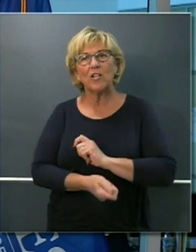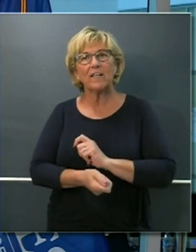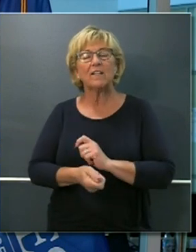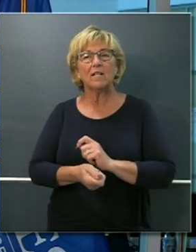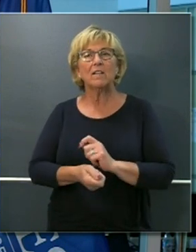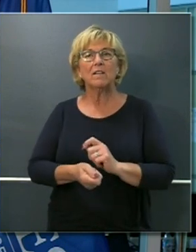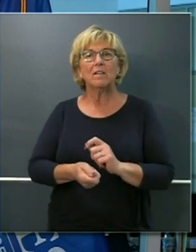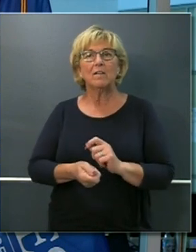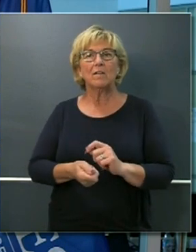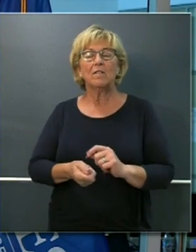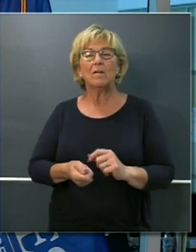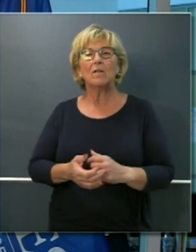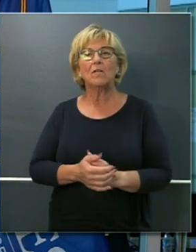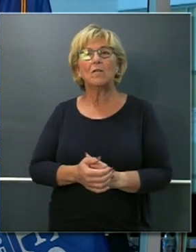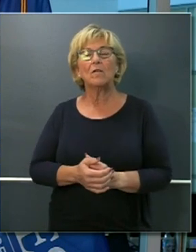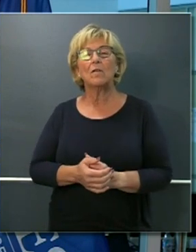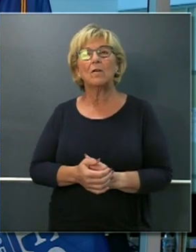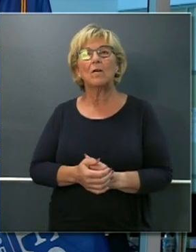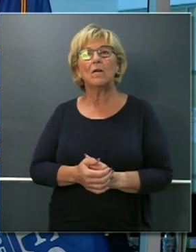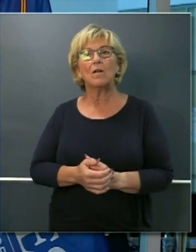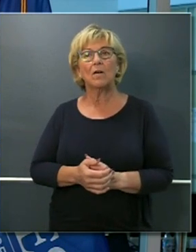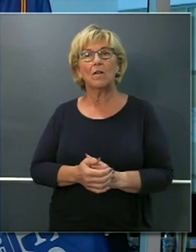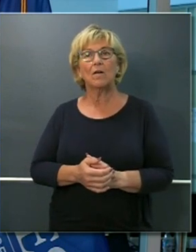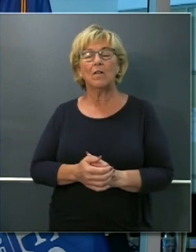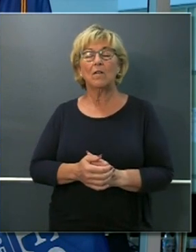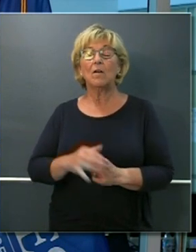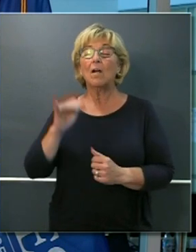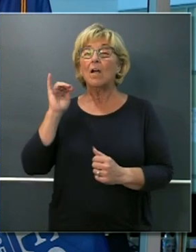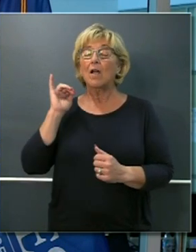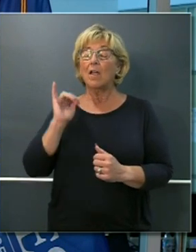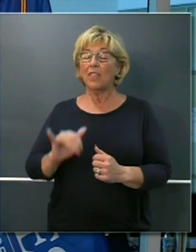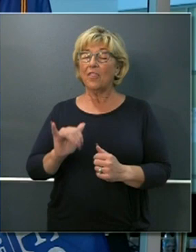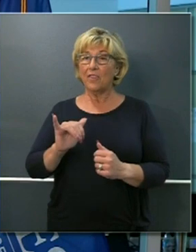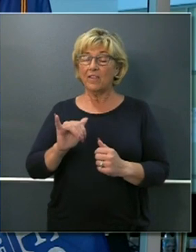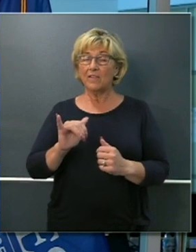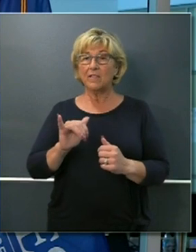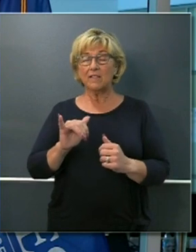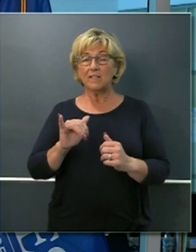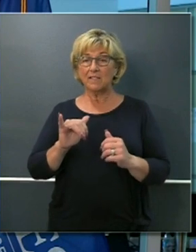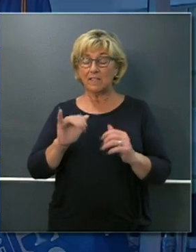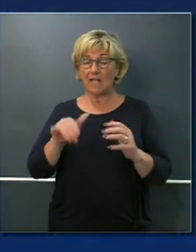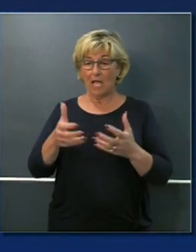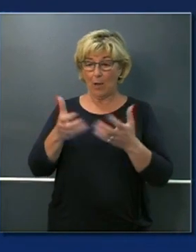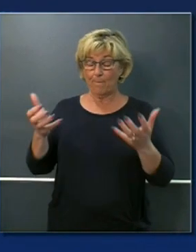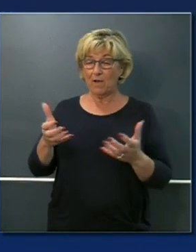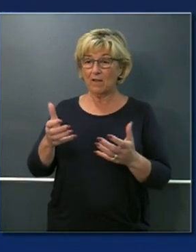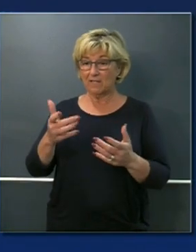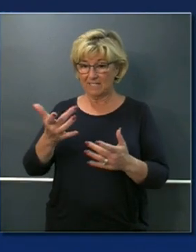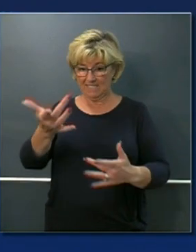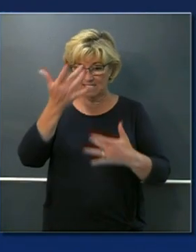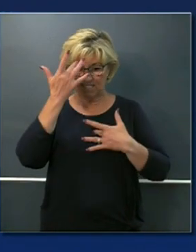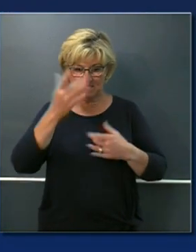THERE IS RISK INVOLVED. A DOCTOR PRESENT TO YOU THIS SLIDE THAT HELPS SHARE WITH YOU A LITTLE BIT ABOUT WHAT AT THIS MOMENT HAS GIVEN US THE SENSE THAT IT IS THE RIGHT MOMENT TO